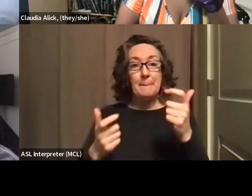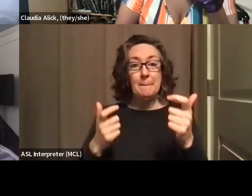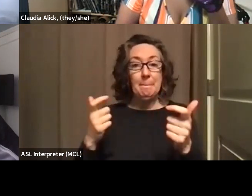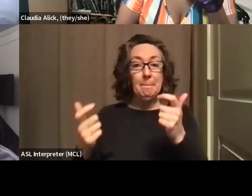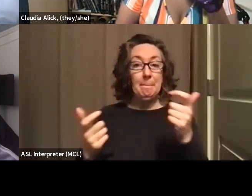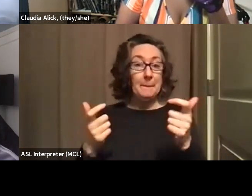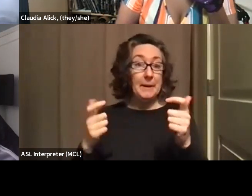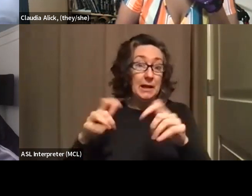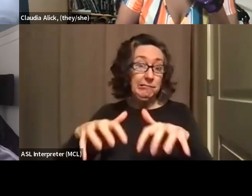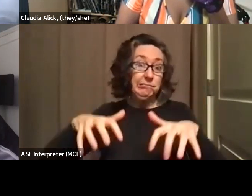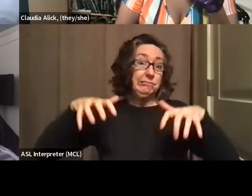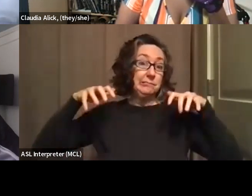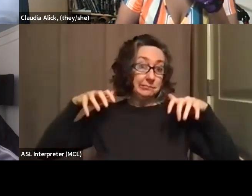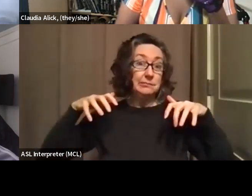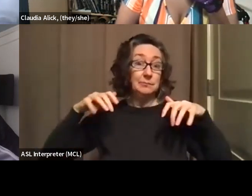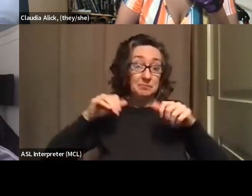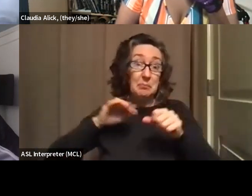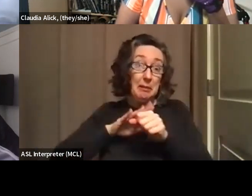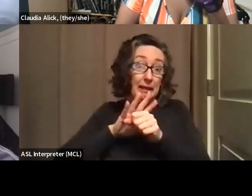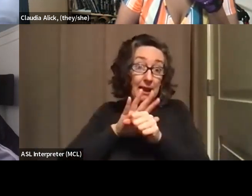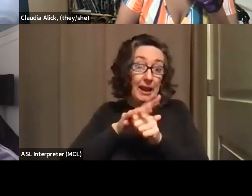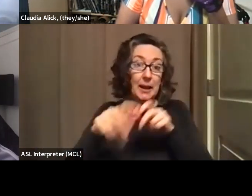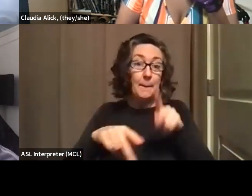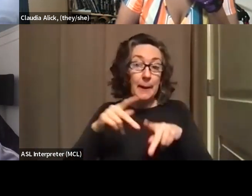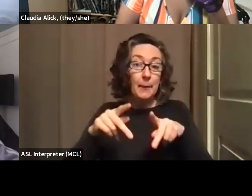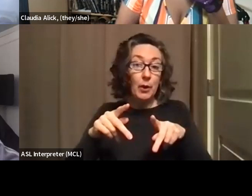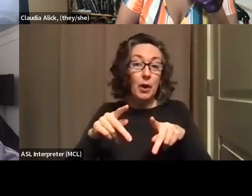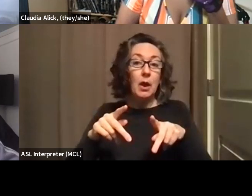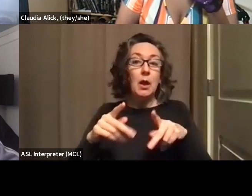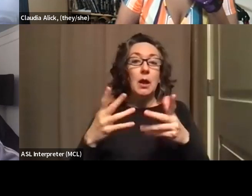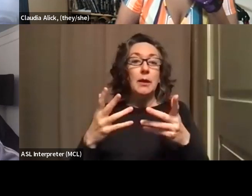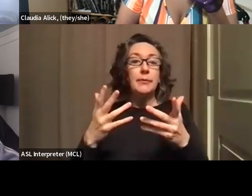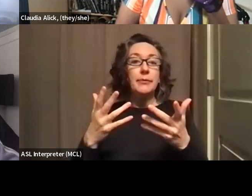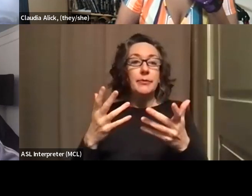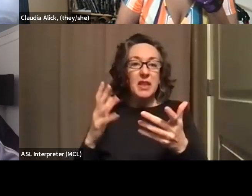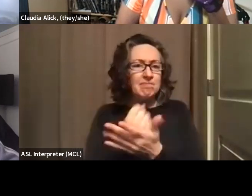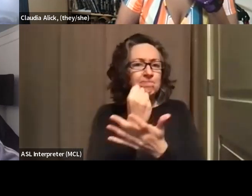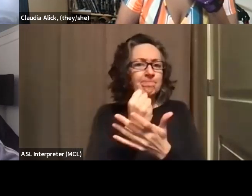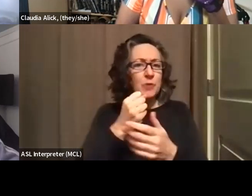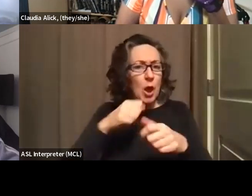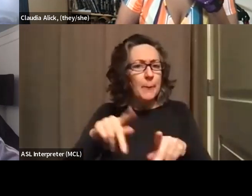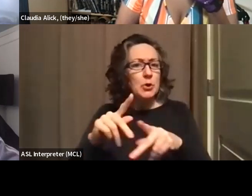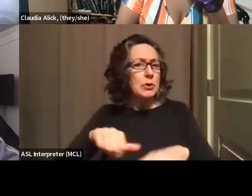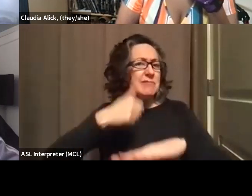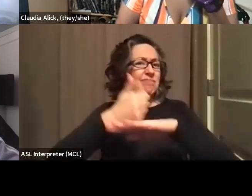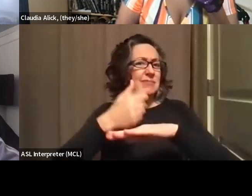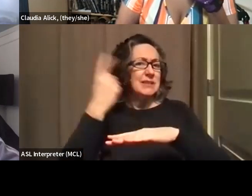You want to be more prone to have those opportunities.